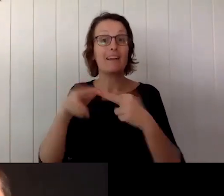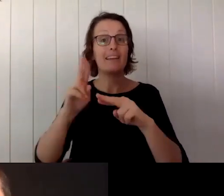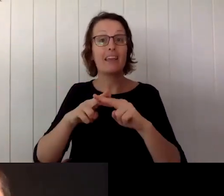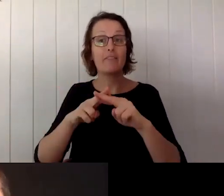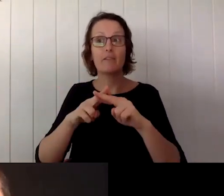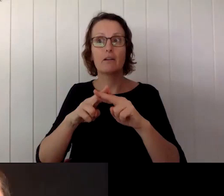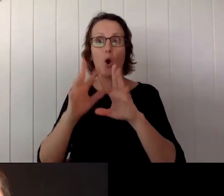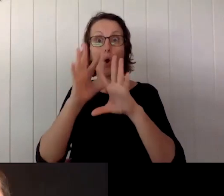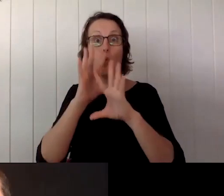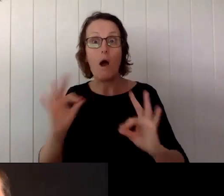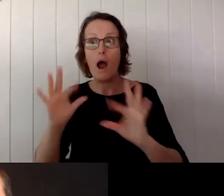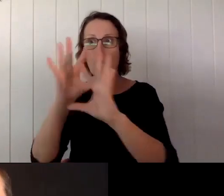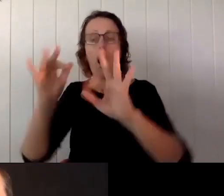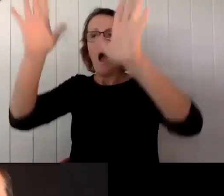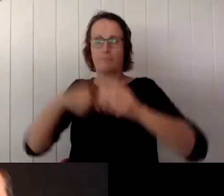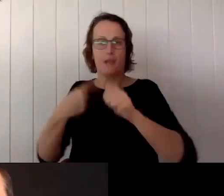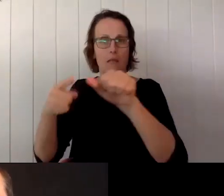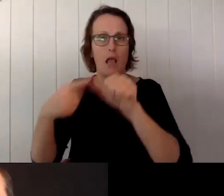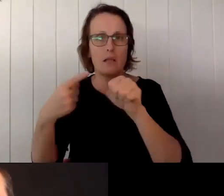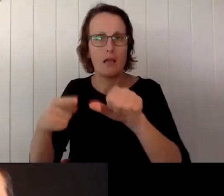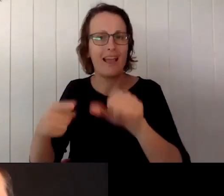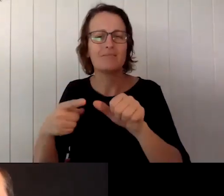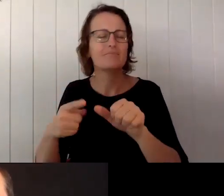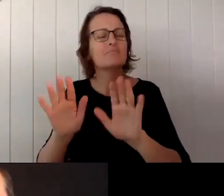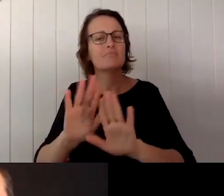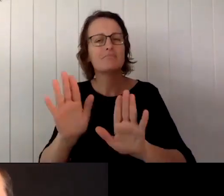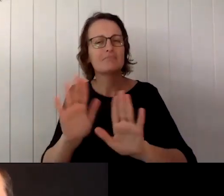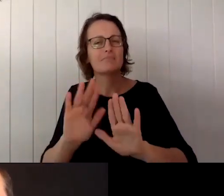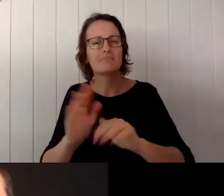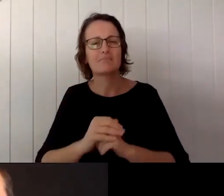jump in or they move to the next agenda item. What I'd encourage